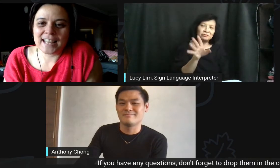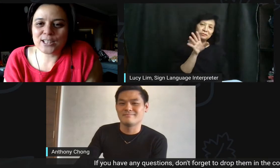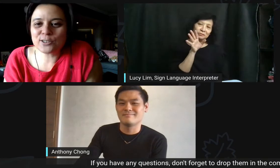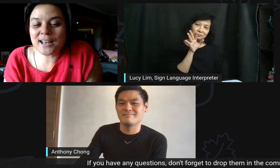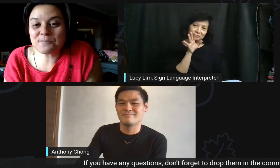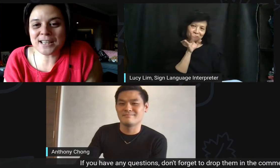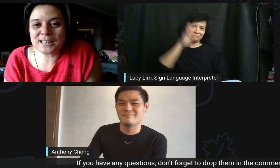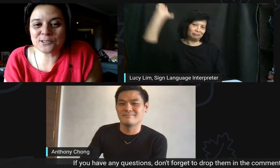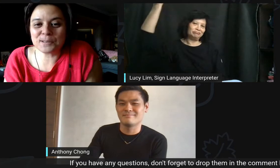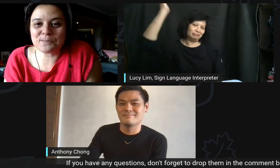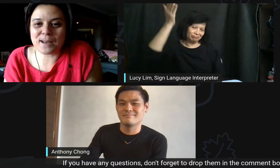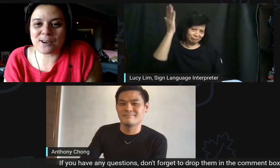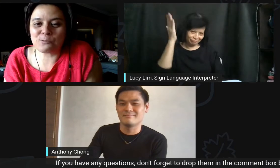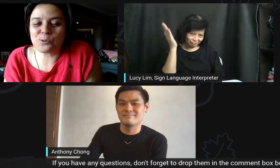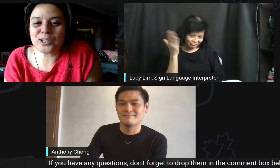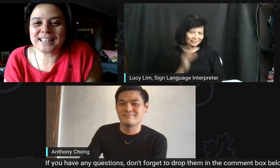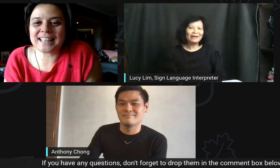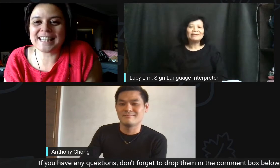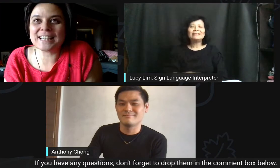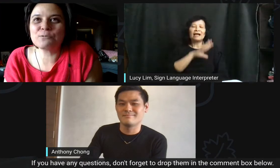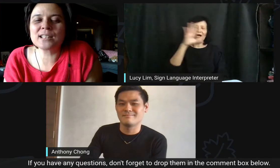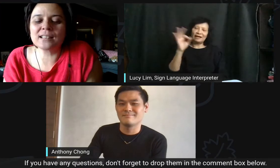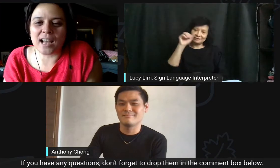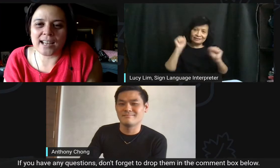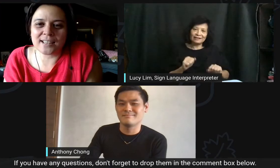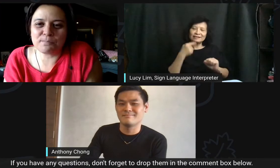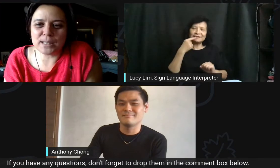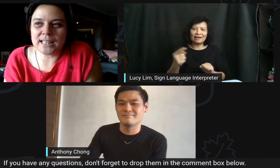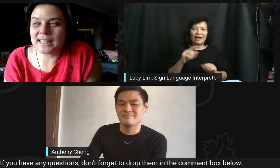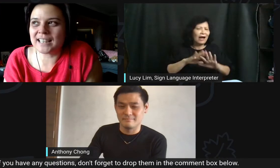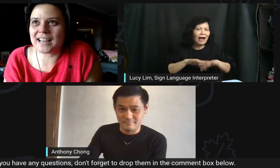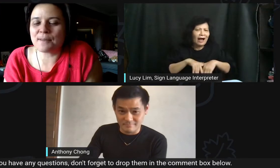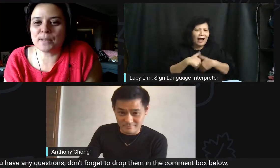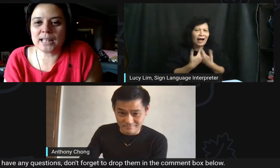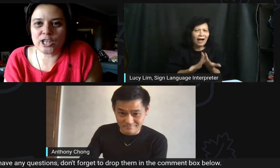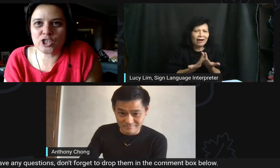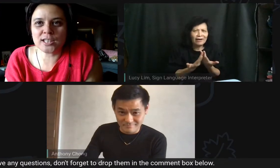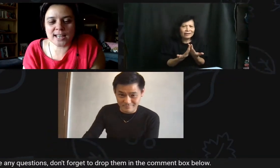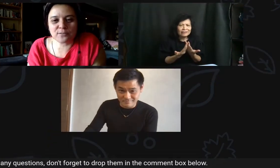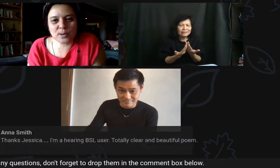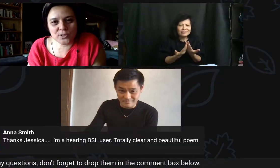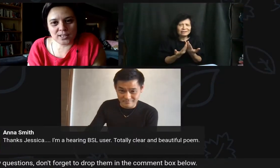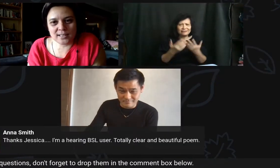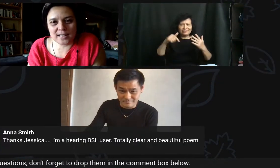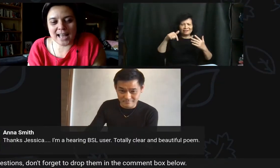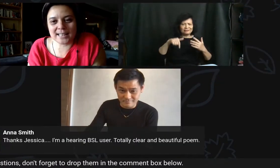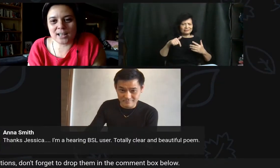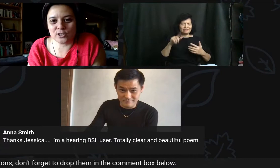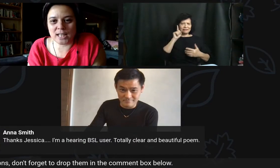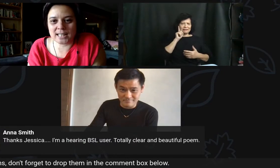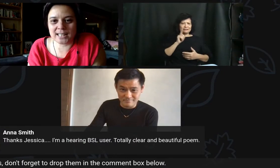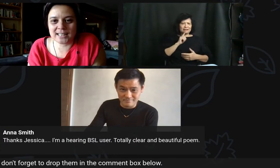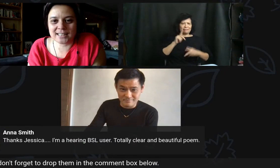Can you tell me a little bit about what it was like being a Malaysian Deaf person at Gallaudet?